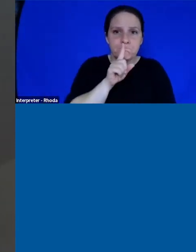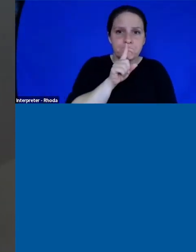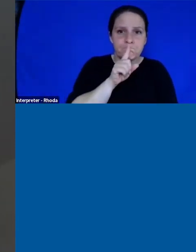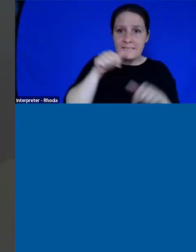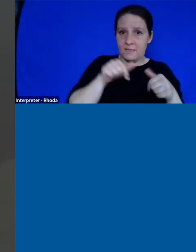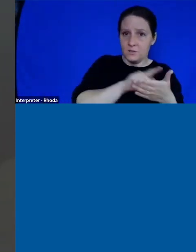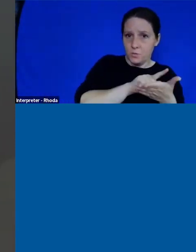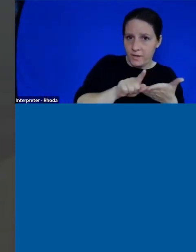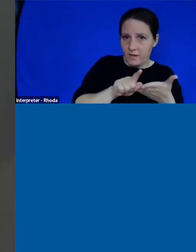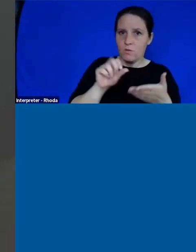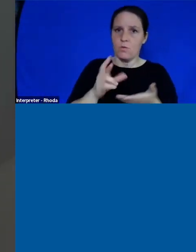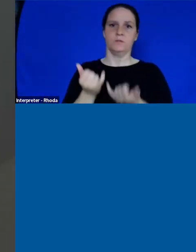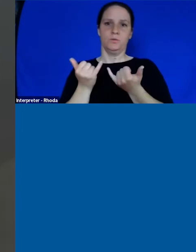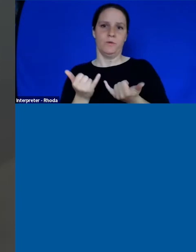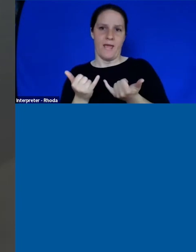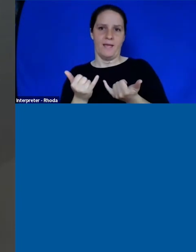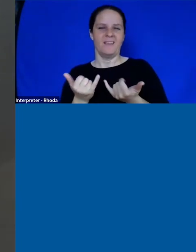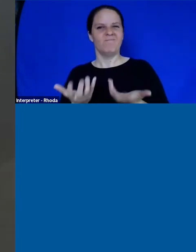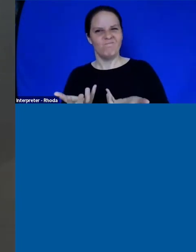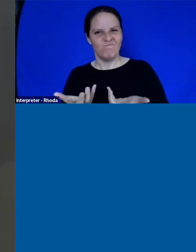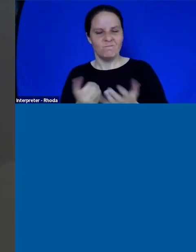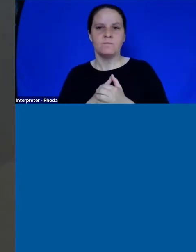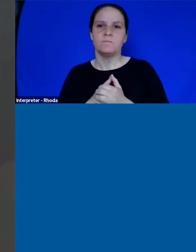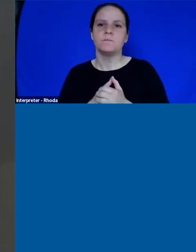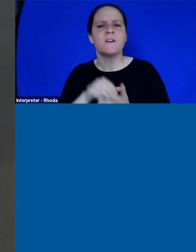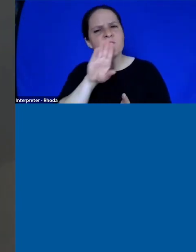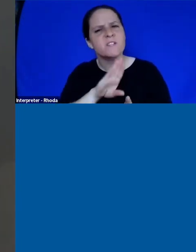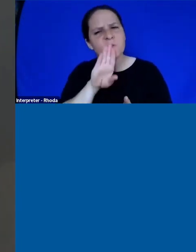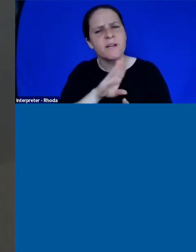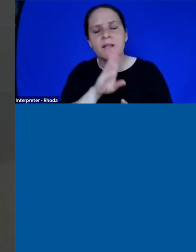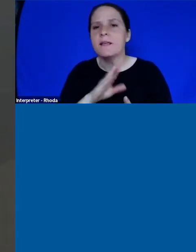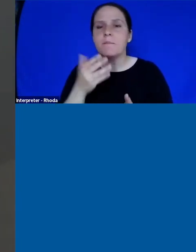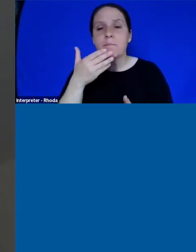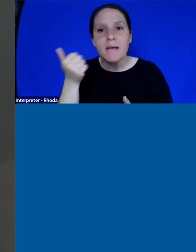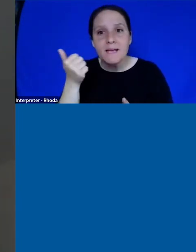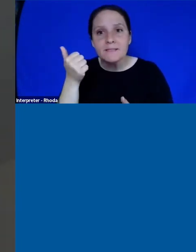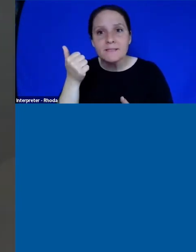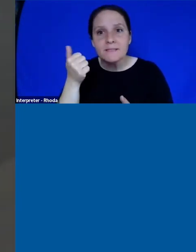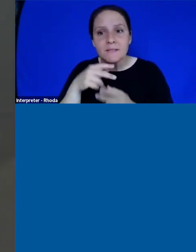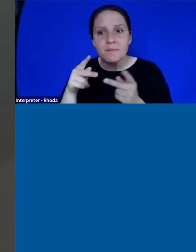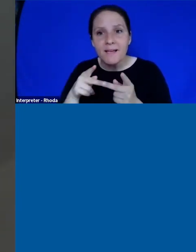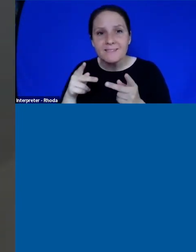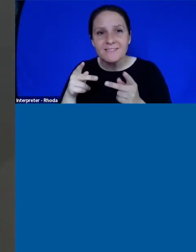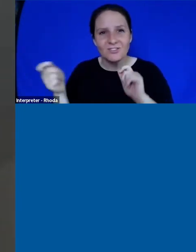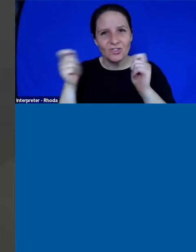The other thing that I'm finding very frustrating is that even the best places have changed their reporting mechanisms